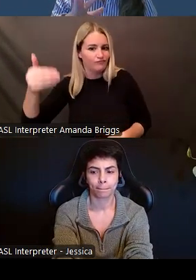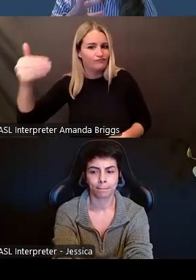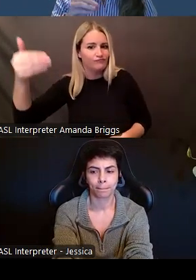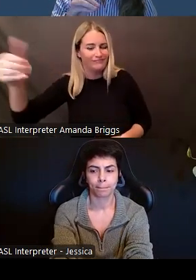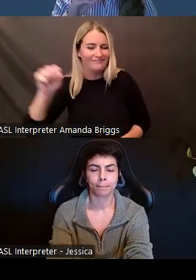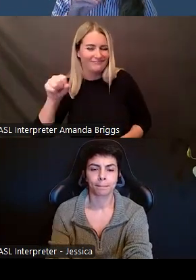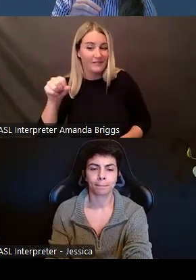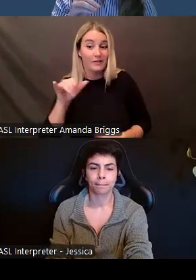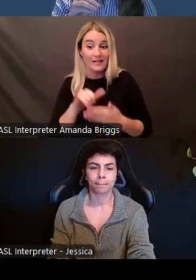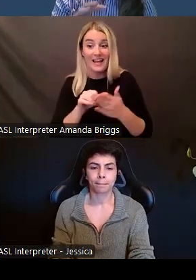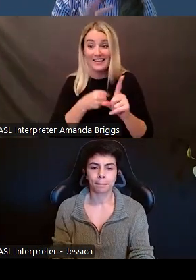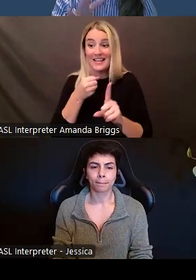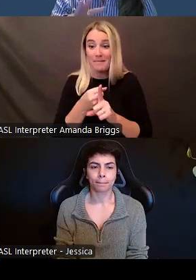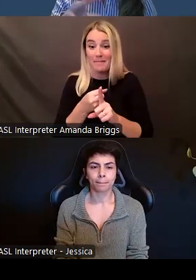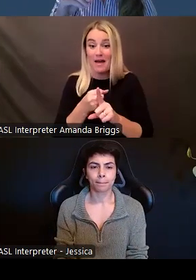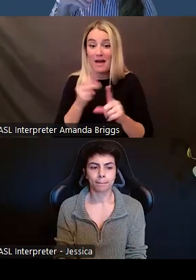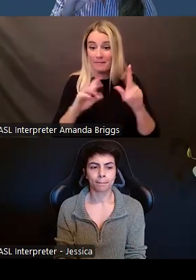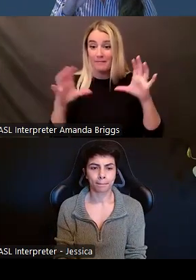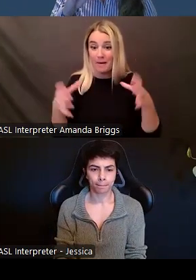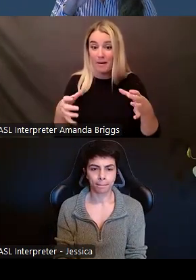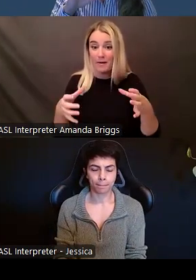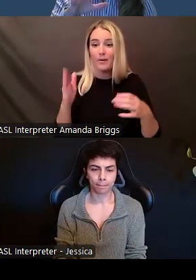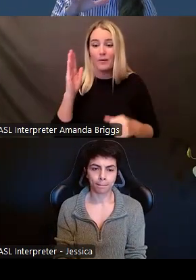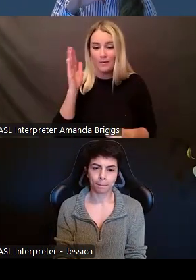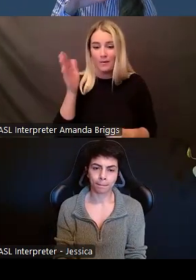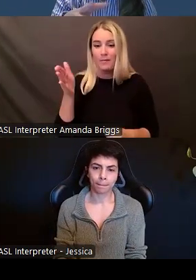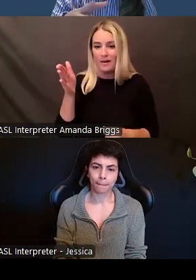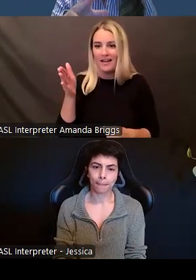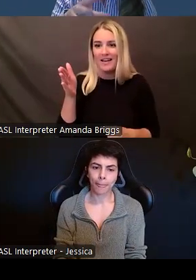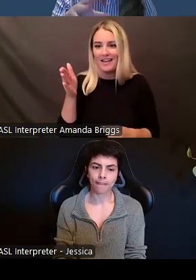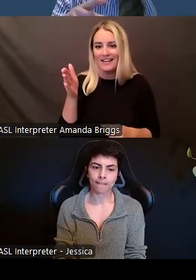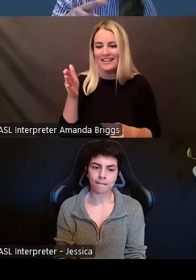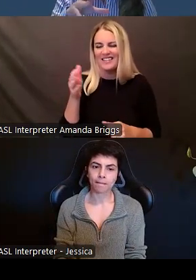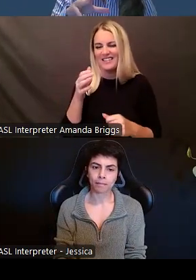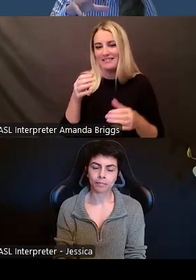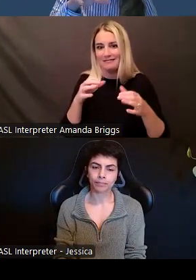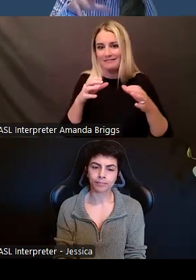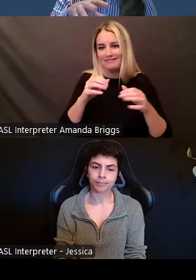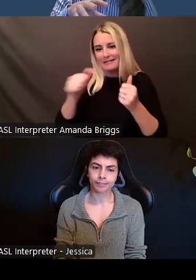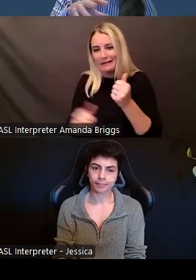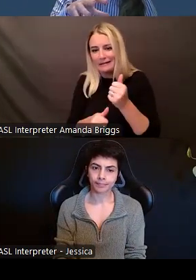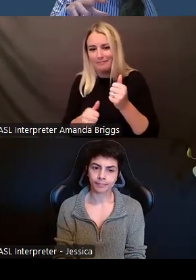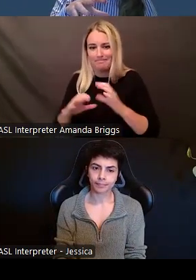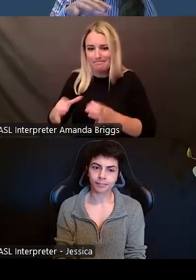So, the the impacted population, there is going to be, a subset of these, this population,